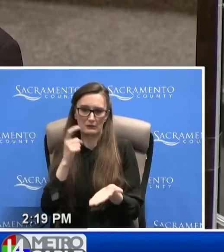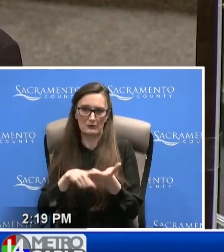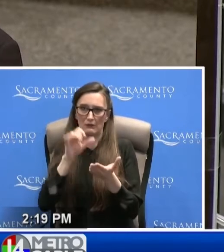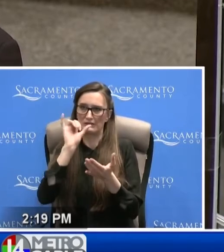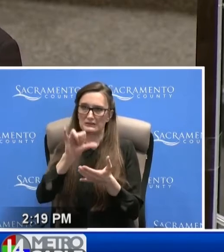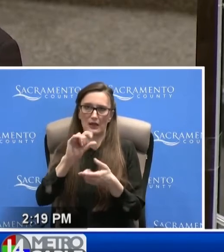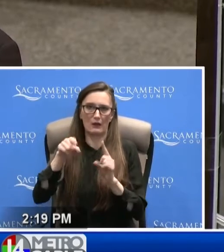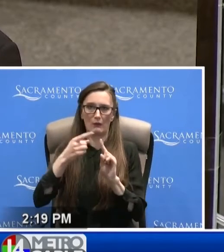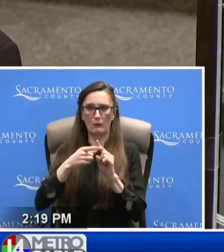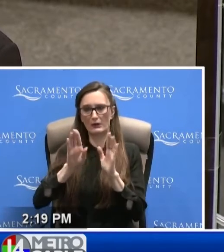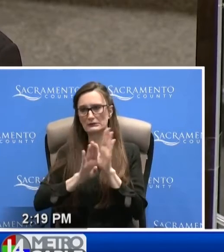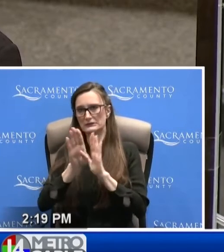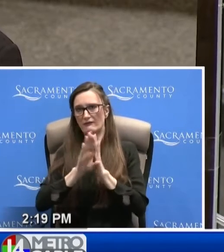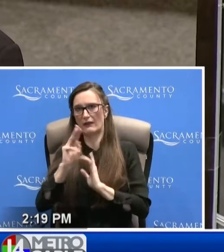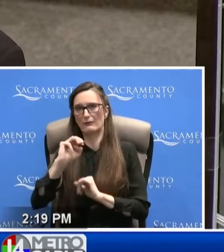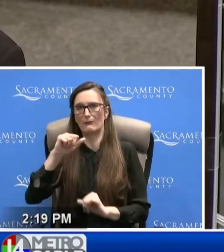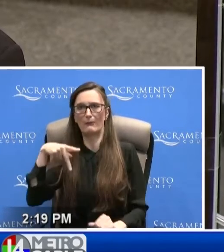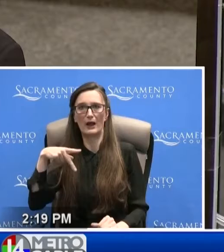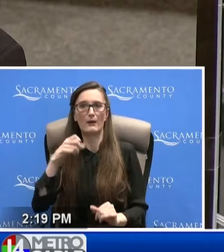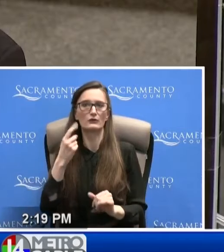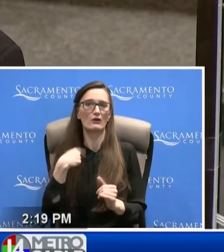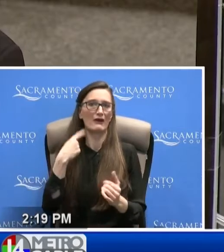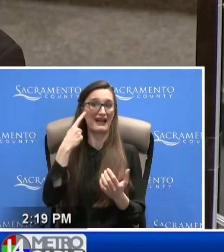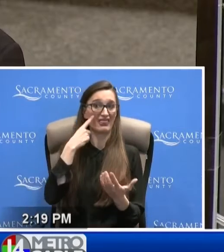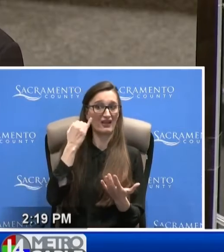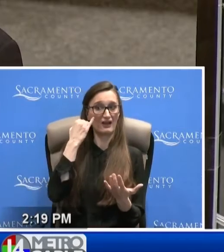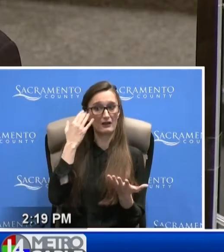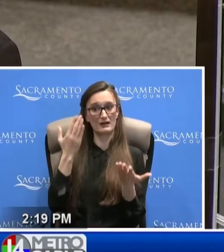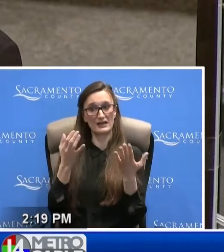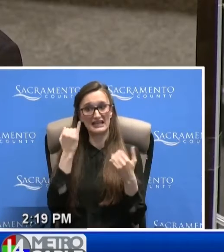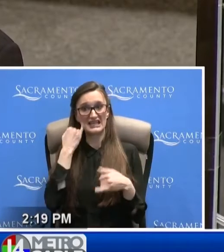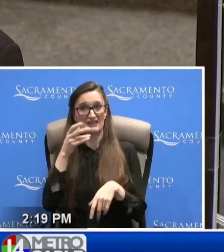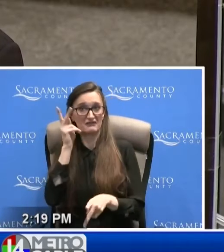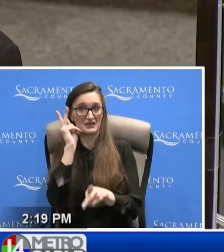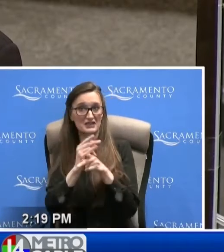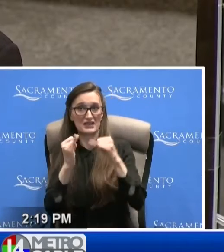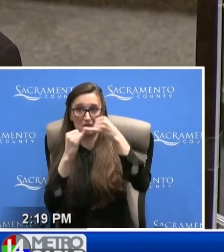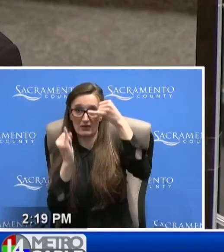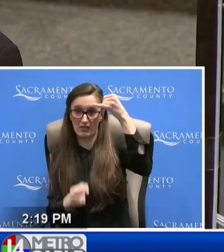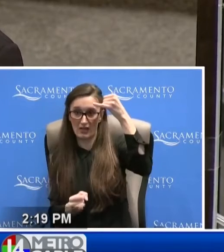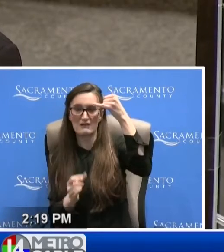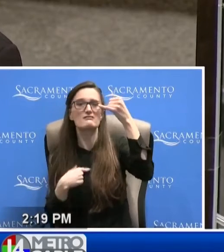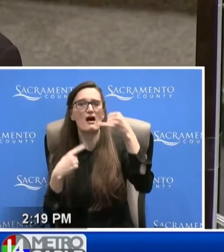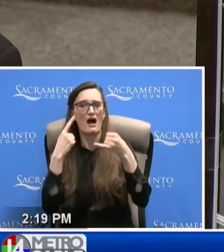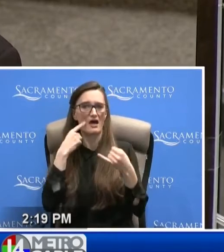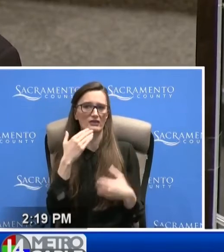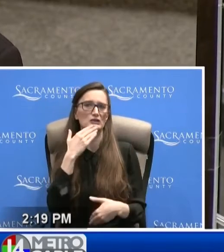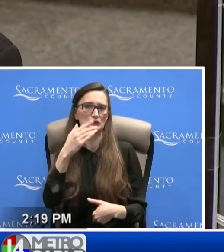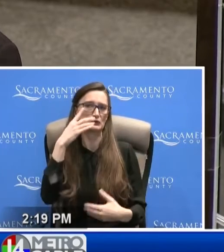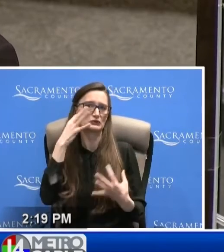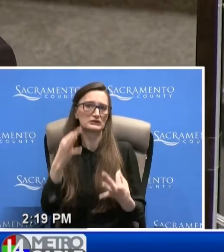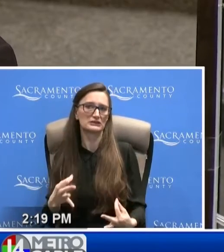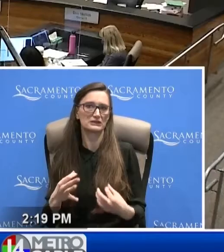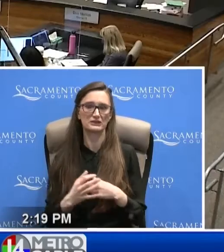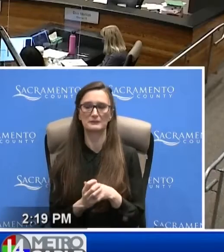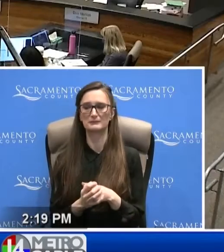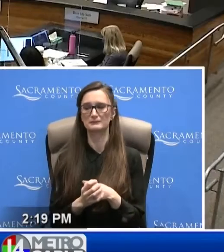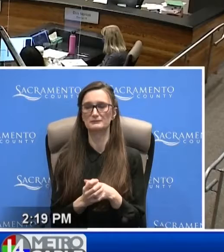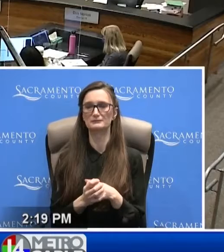that when you made a decision to keep the line current, I thought that was a pretty good decision. And I and I just want to comment on that.